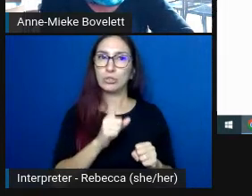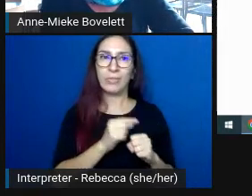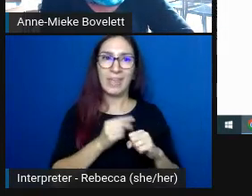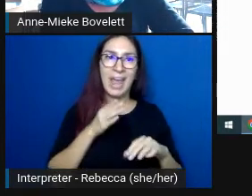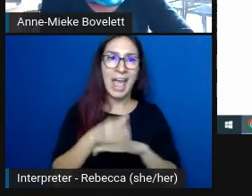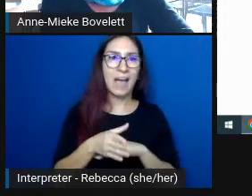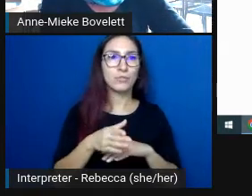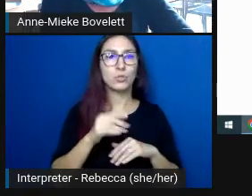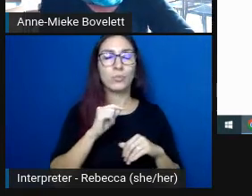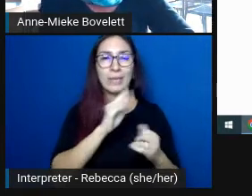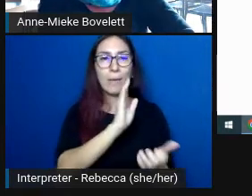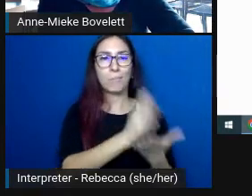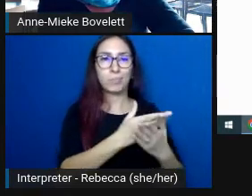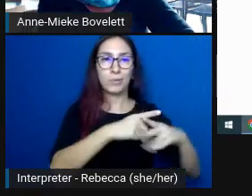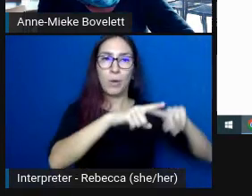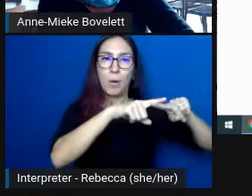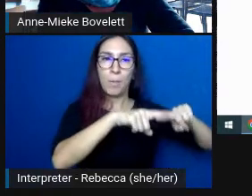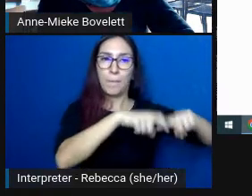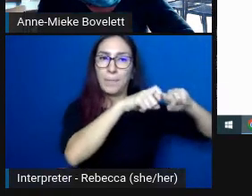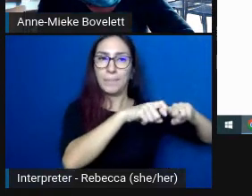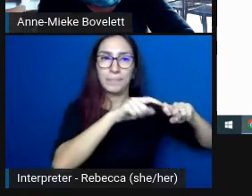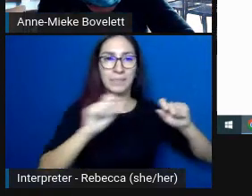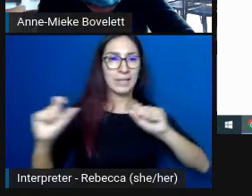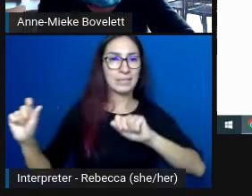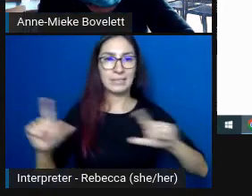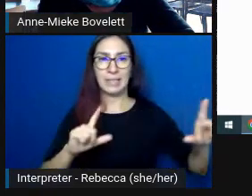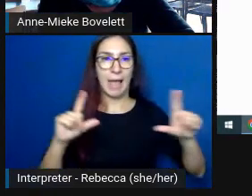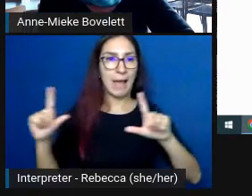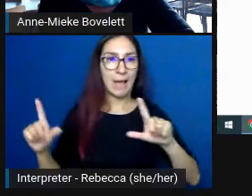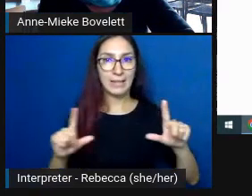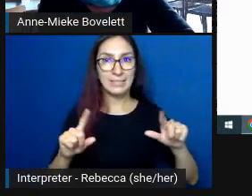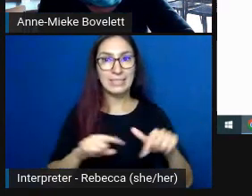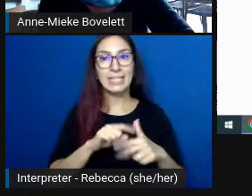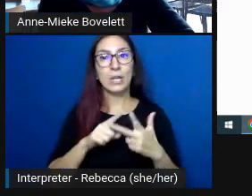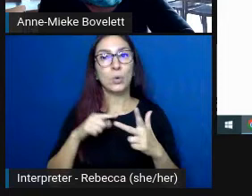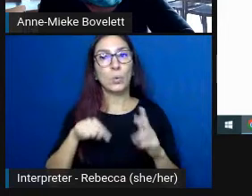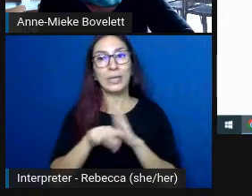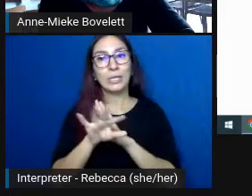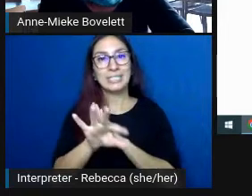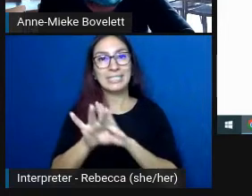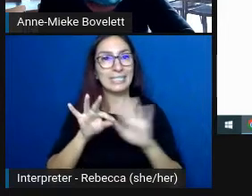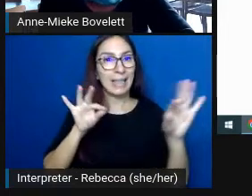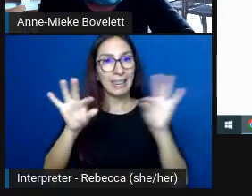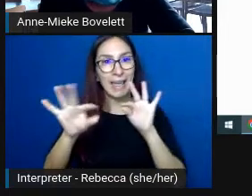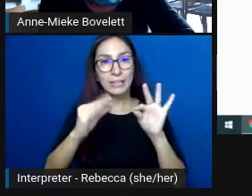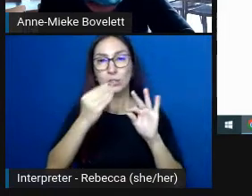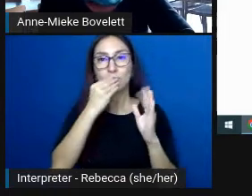and they were able to select the recipes or to use combo box